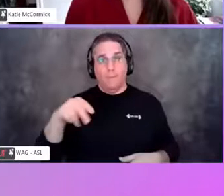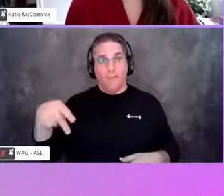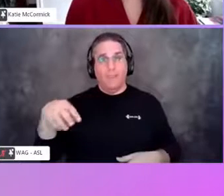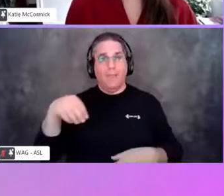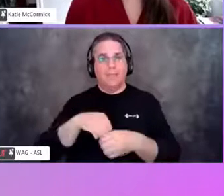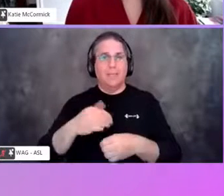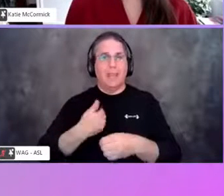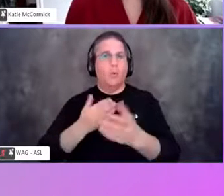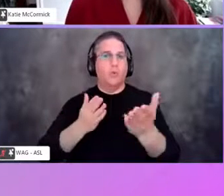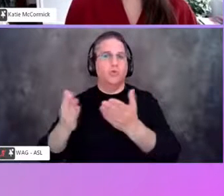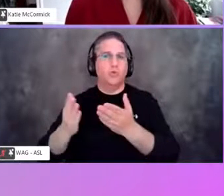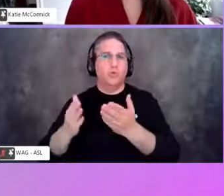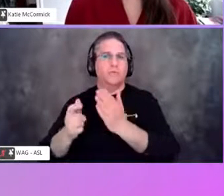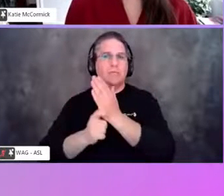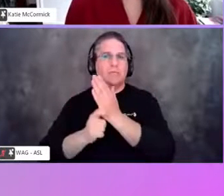an and his truck through